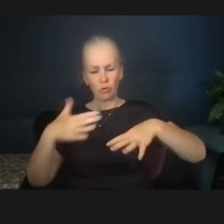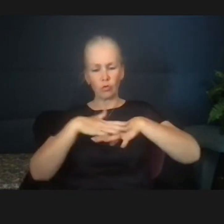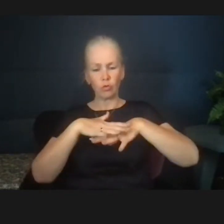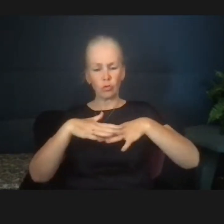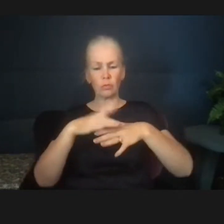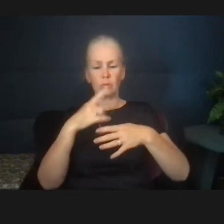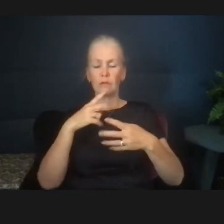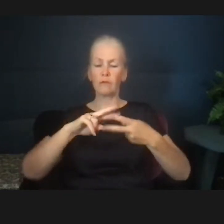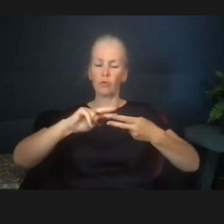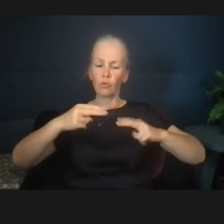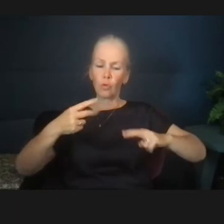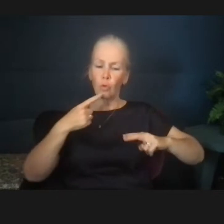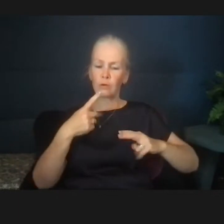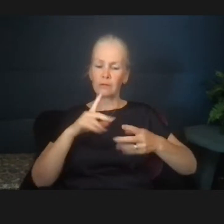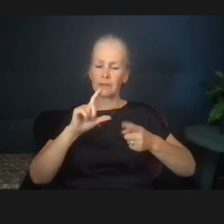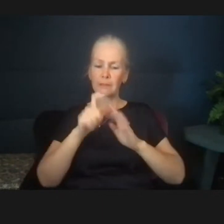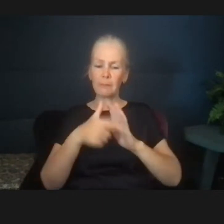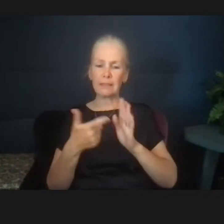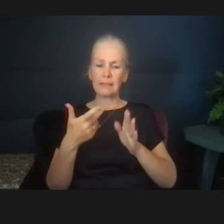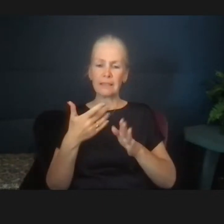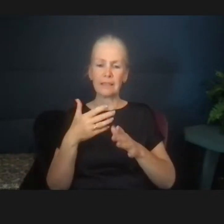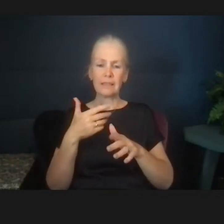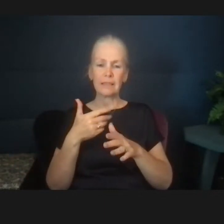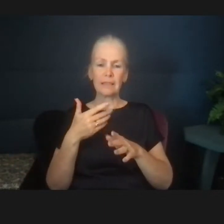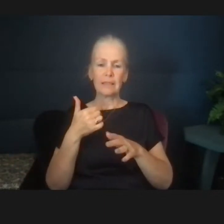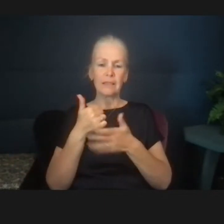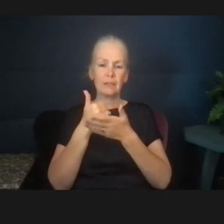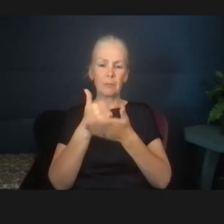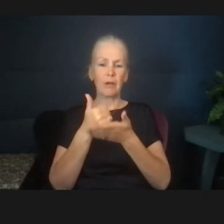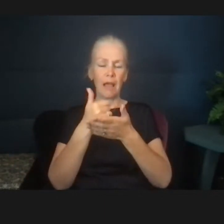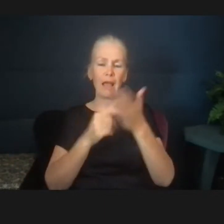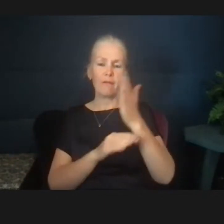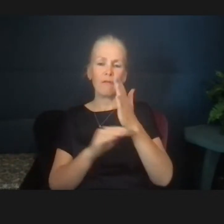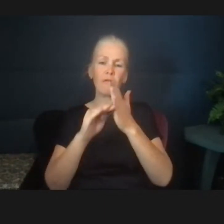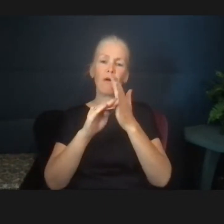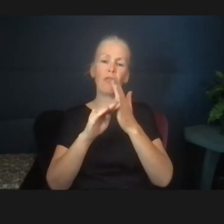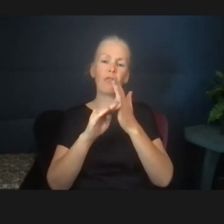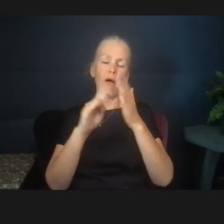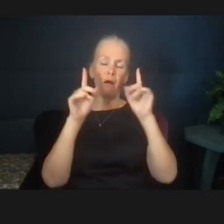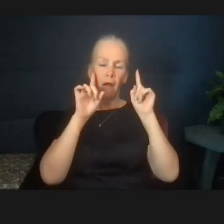for ourselves as disability practitioners in Further and Higher Education. For myself,